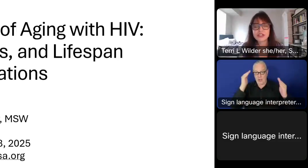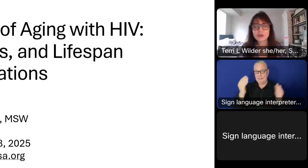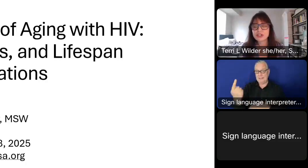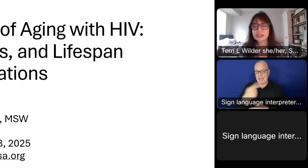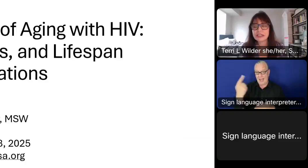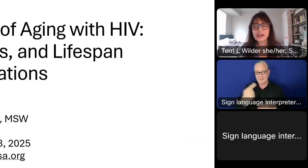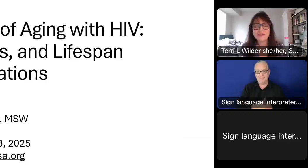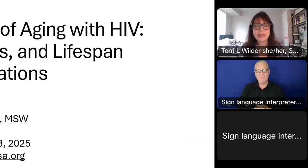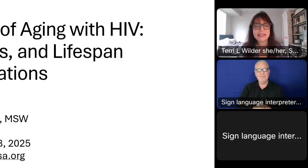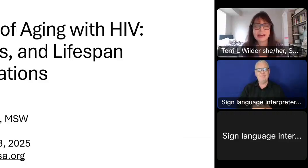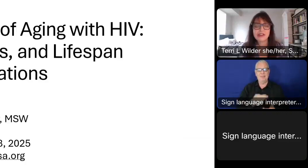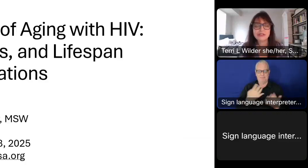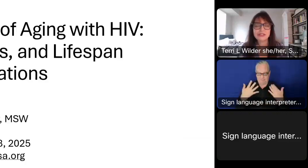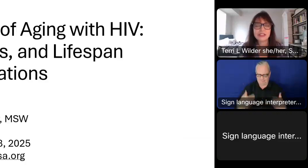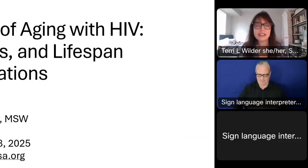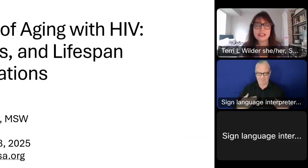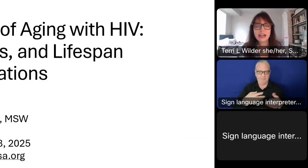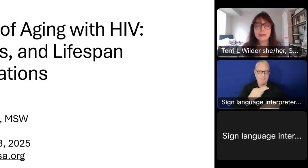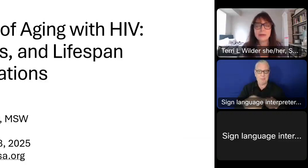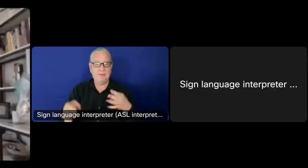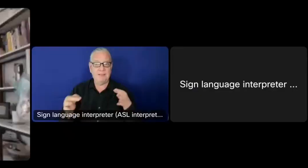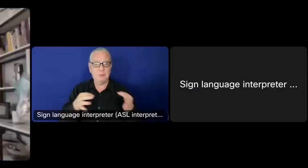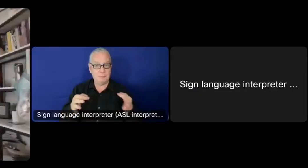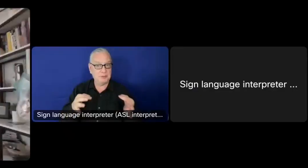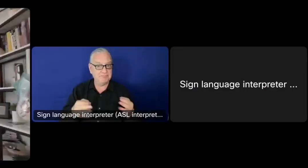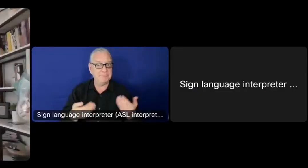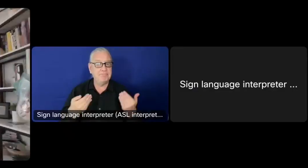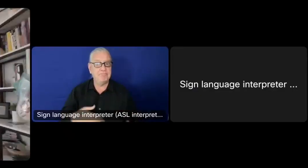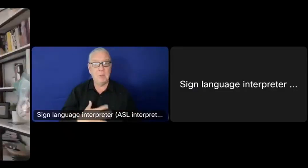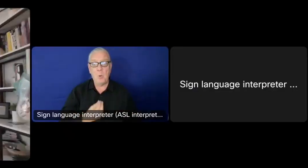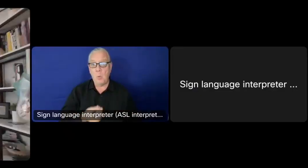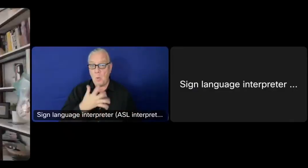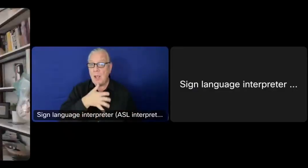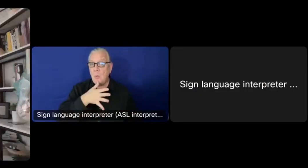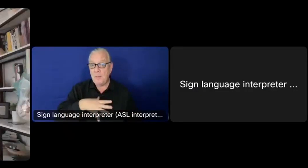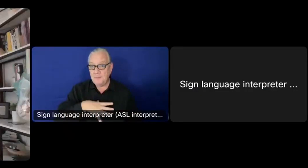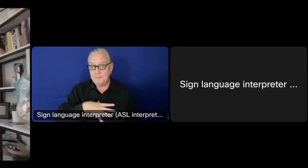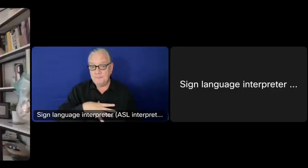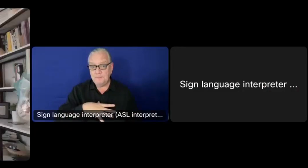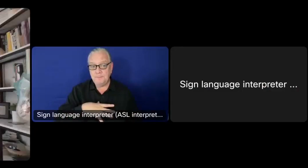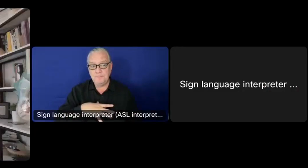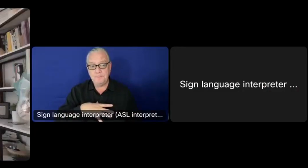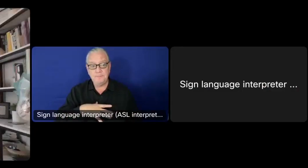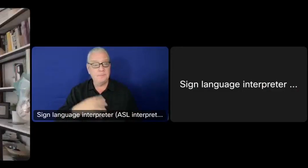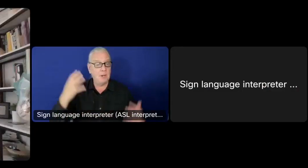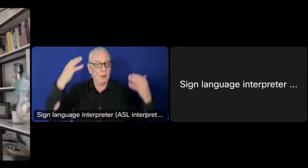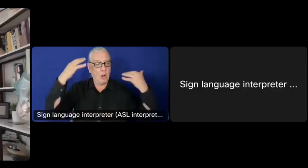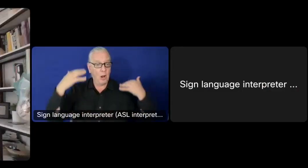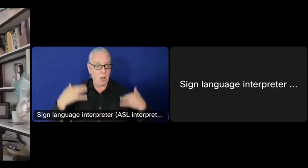description of myself. I am a white woman with long dark brown